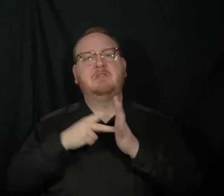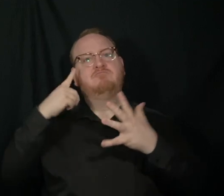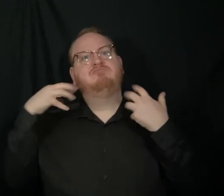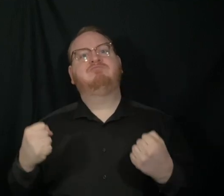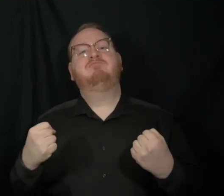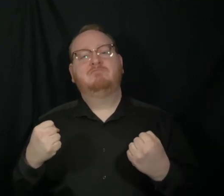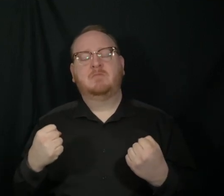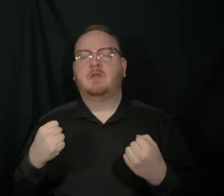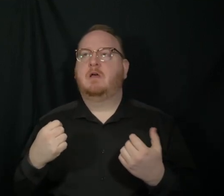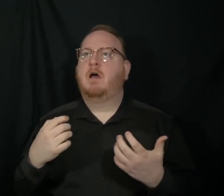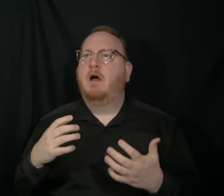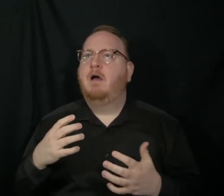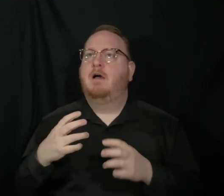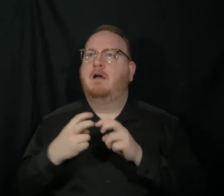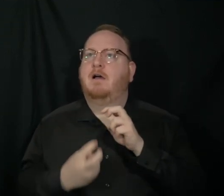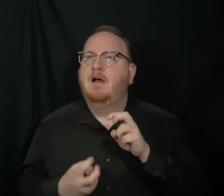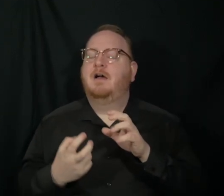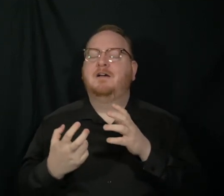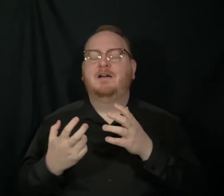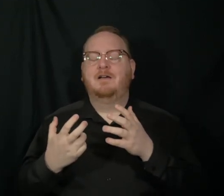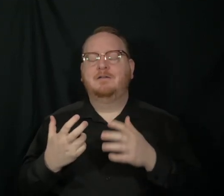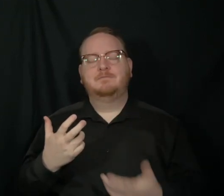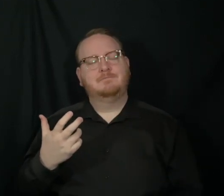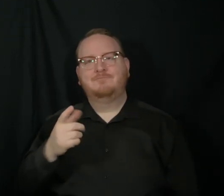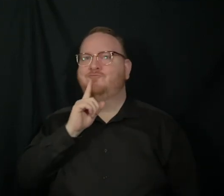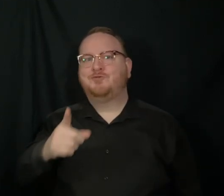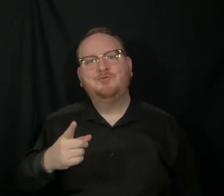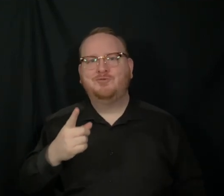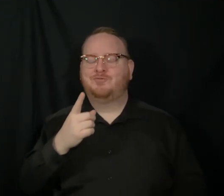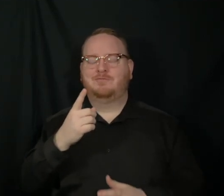sense to me. I have to really just kind of like step up and